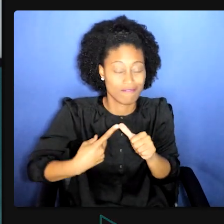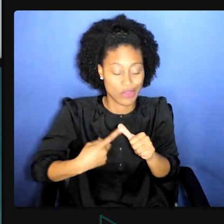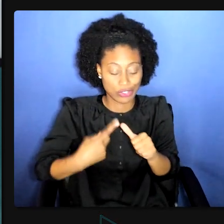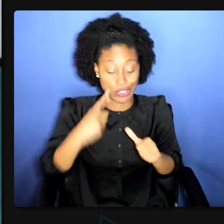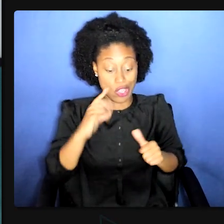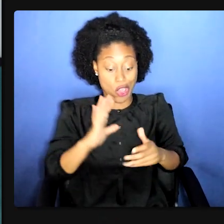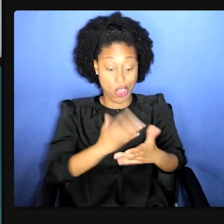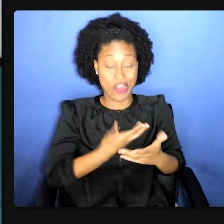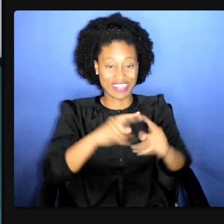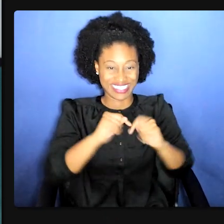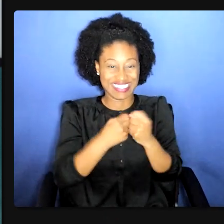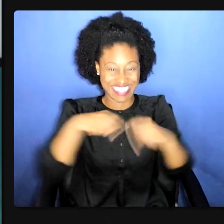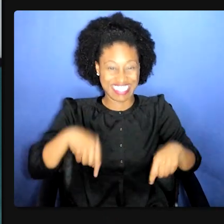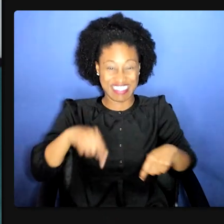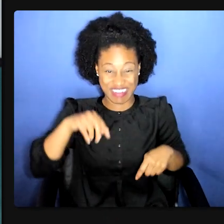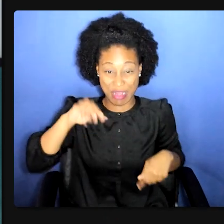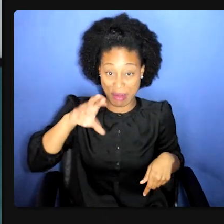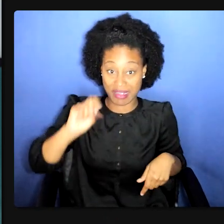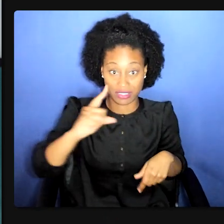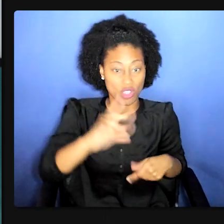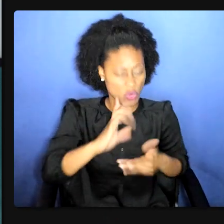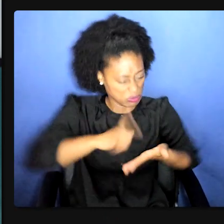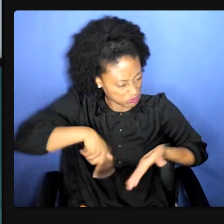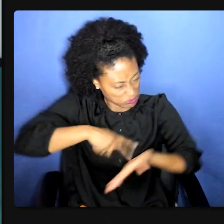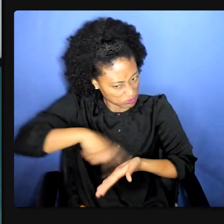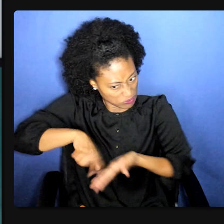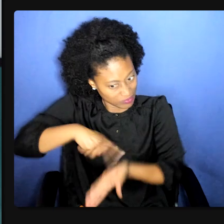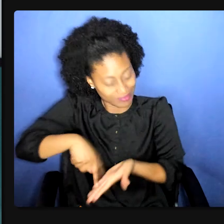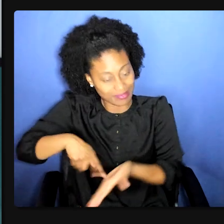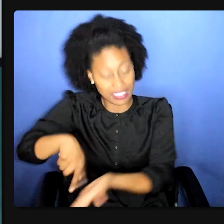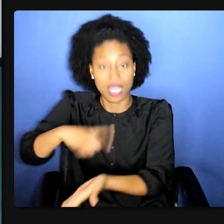a whole bunch of different teams in microsoft building really cool things with it and they've